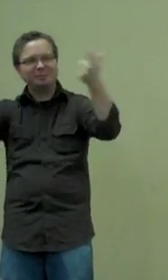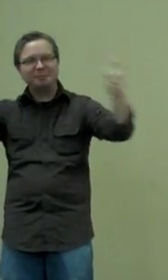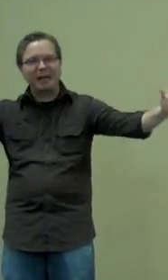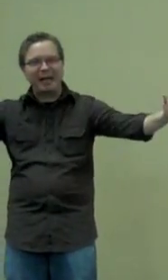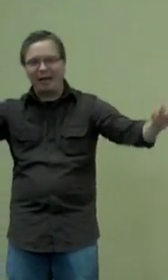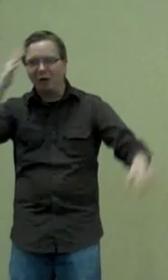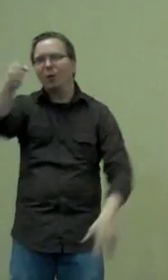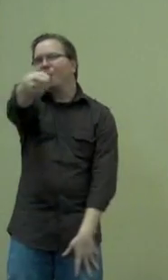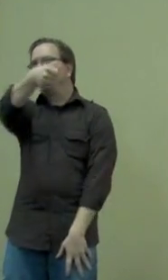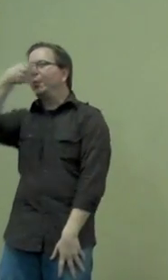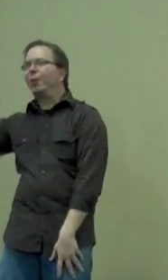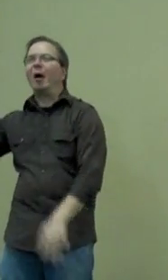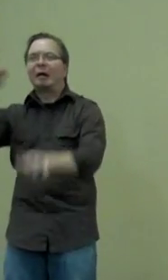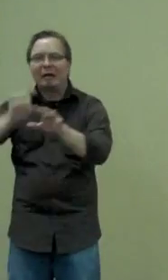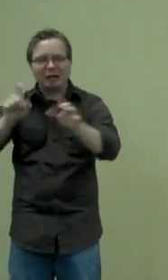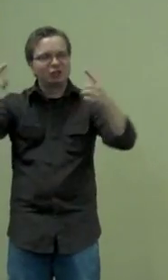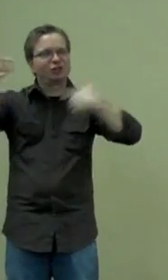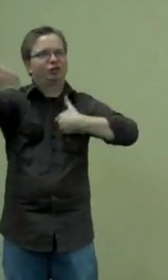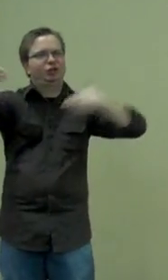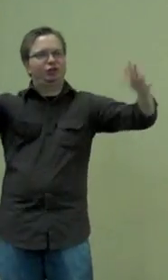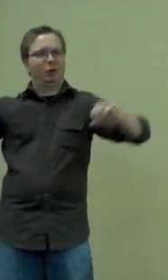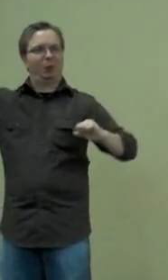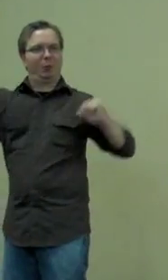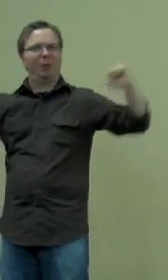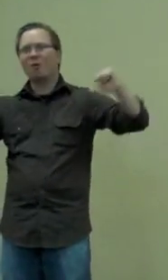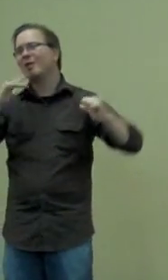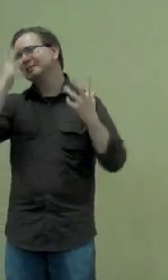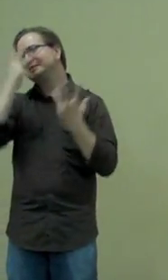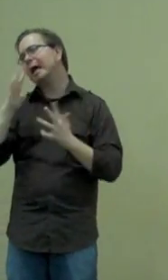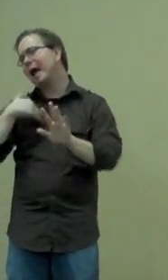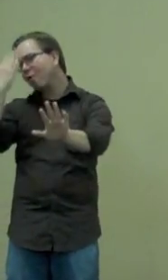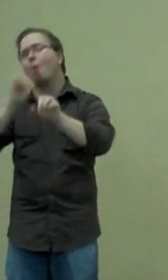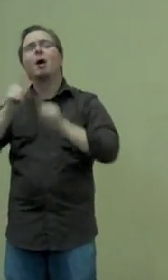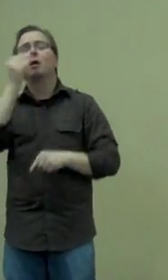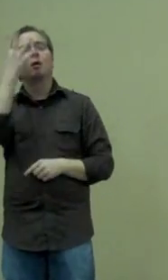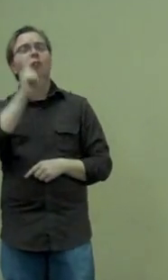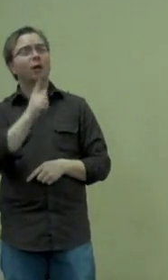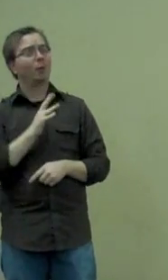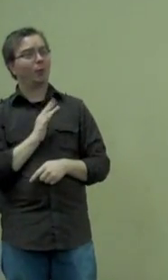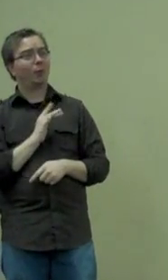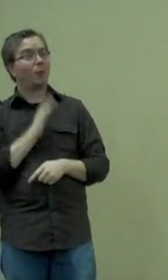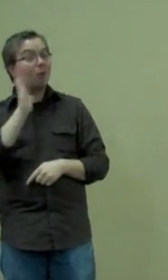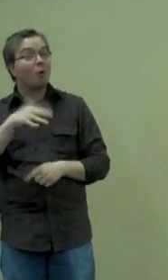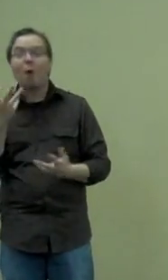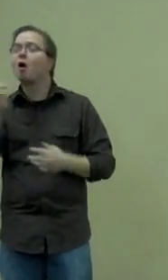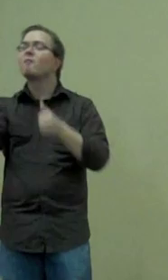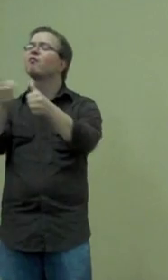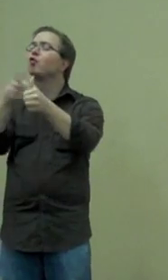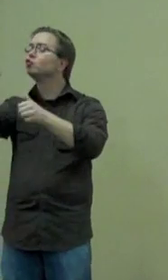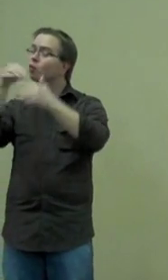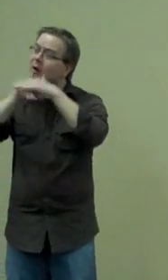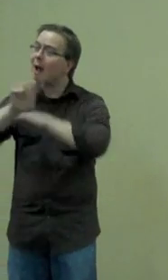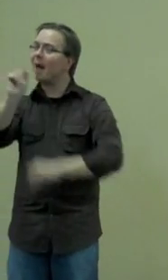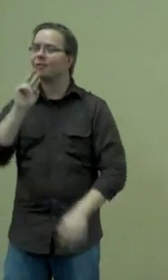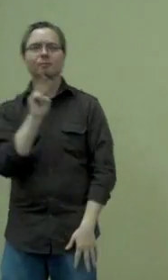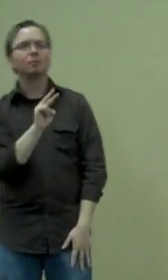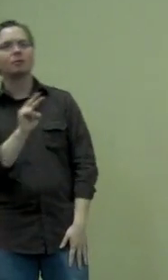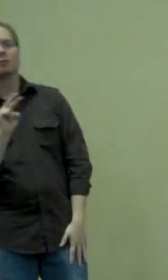You know, you walk in, and it's kind of a sad life, it is. But, really it's not, because don't lie. What is the first stall that you all check when you walk into the bathroom?